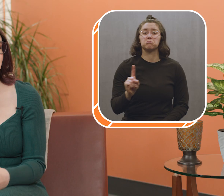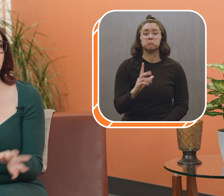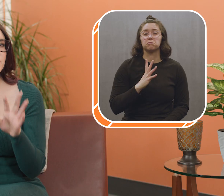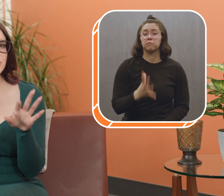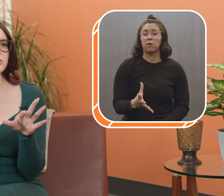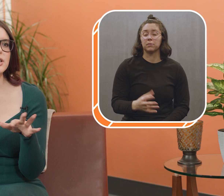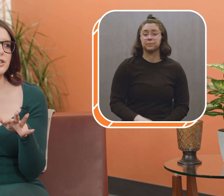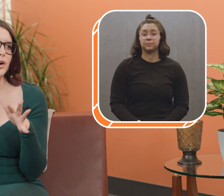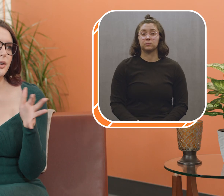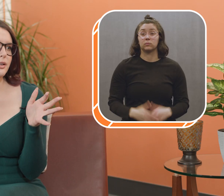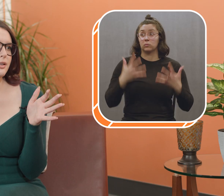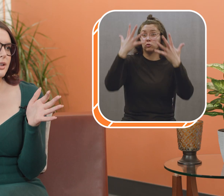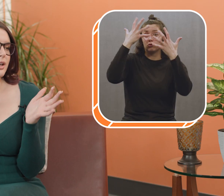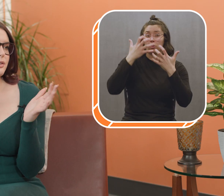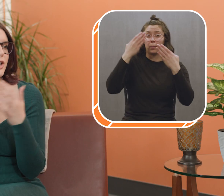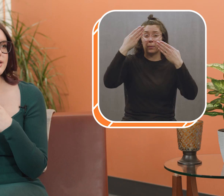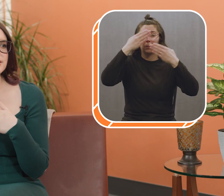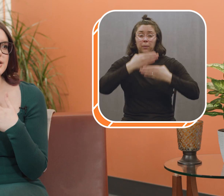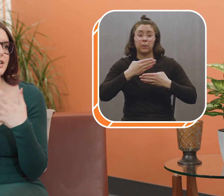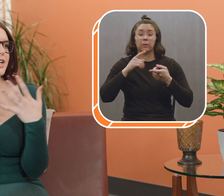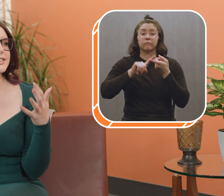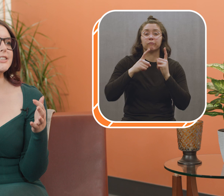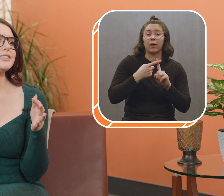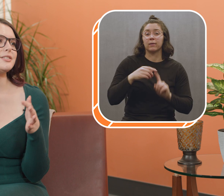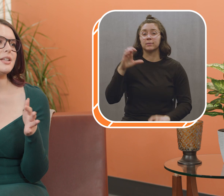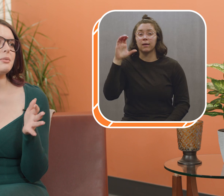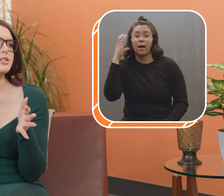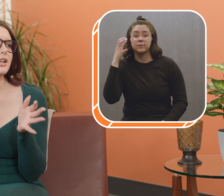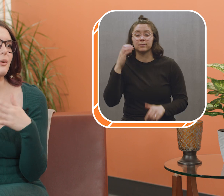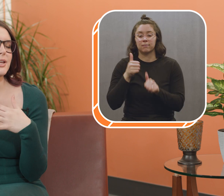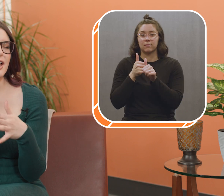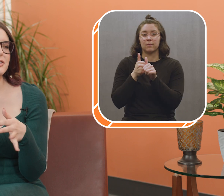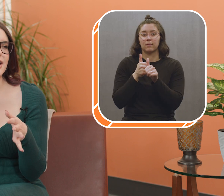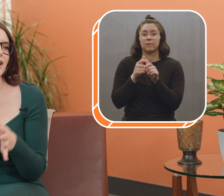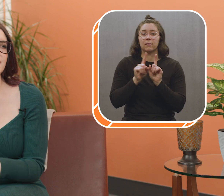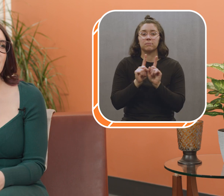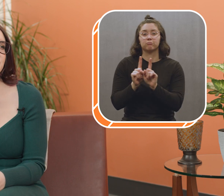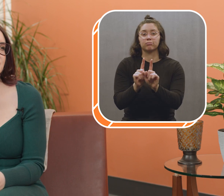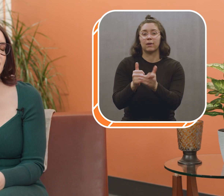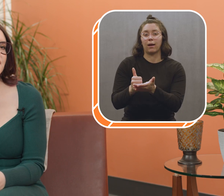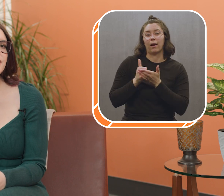Whenever it was really dark, friends and cousins, they would just help me navigate and that was enough.